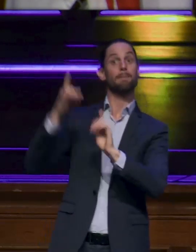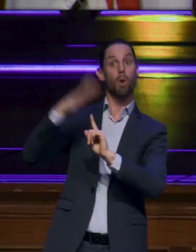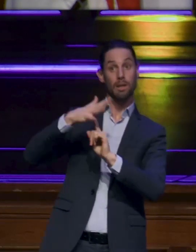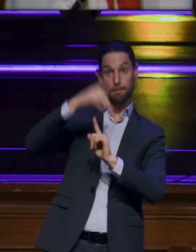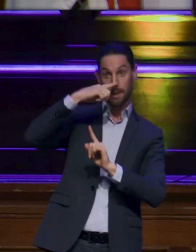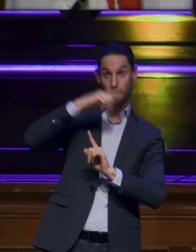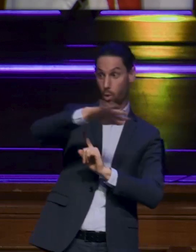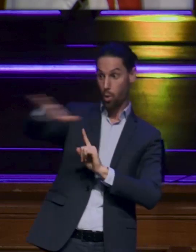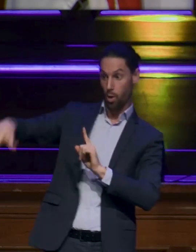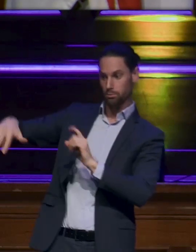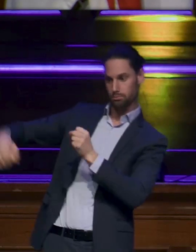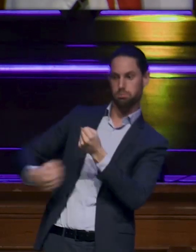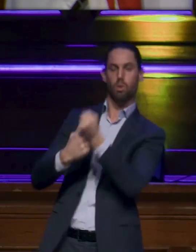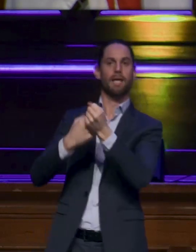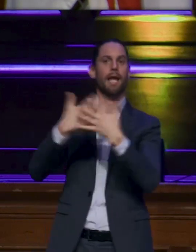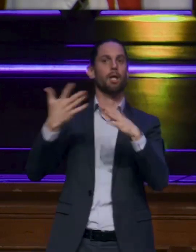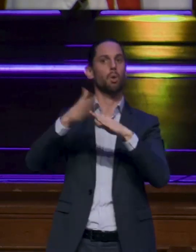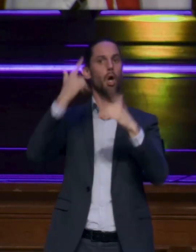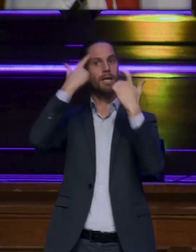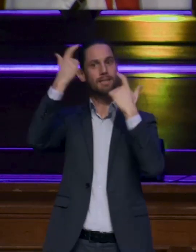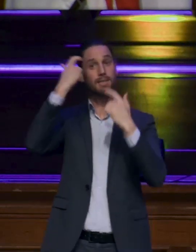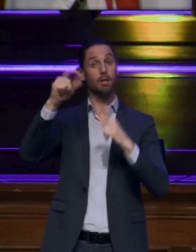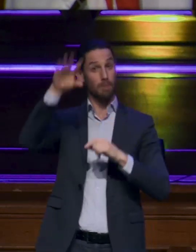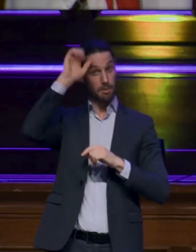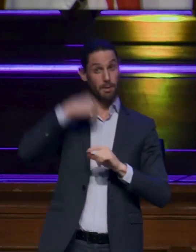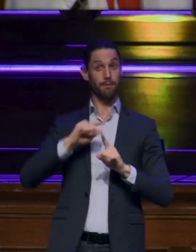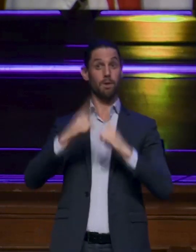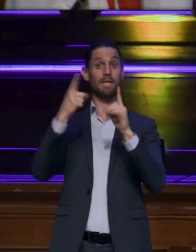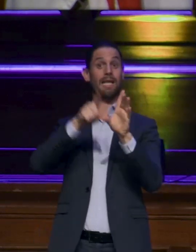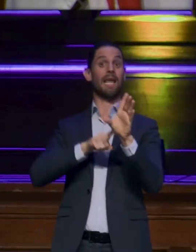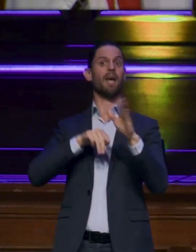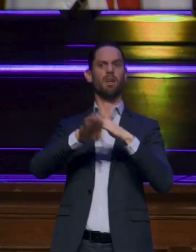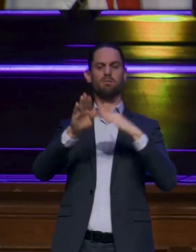first year in Parliament I was sitting in the nose Lobby which is a sad place